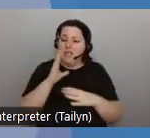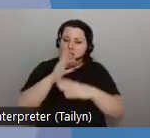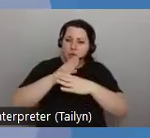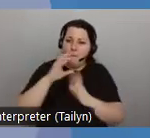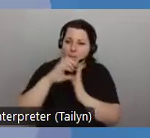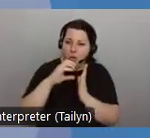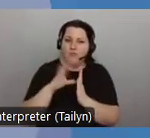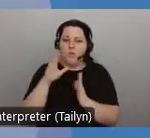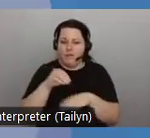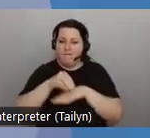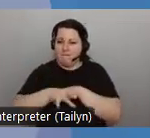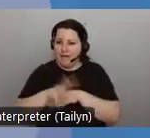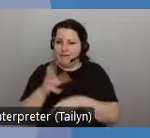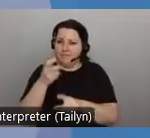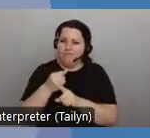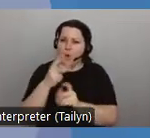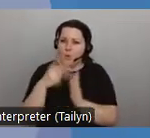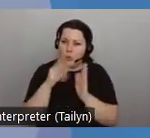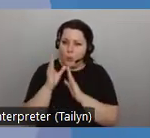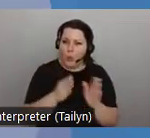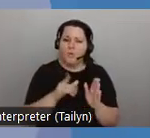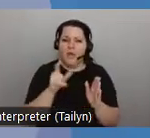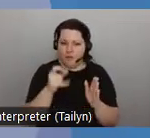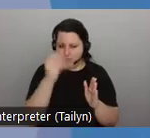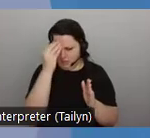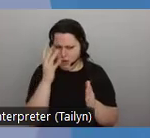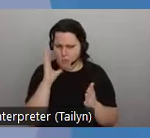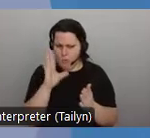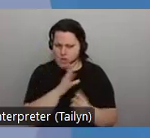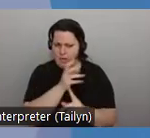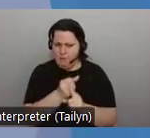moving around images to interrupt paragraphs, those will affect the reading order and you need to think about